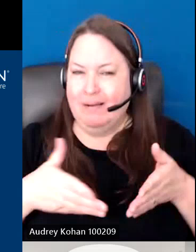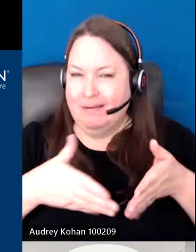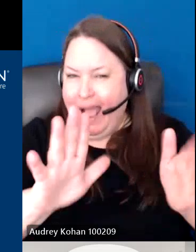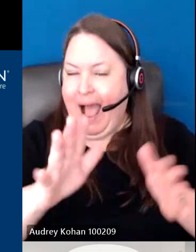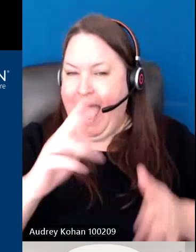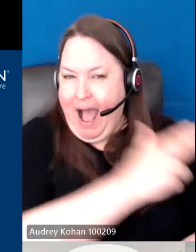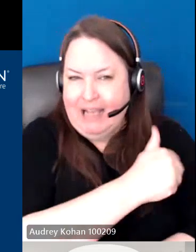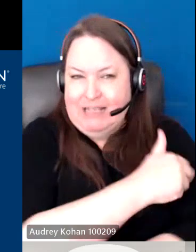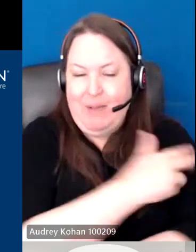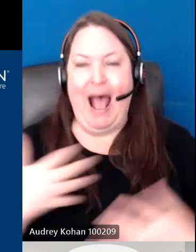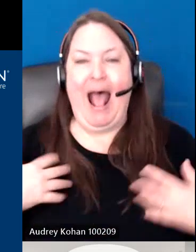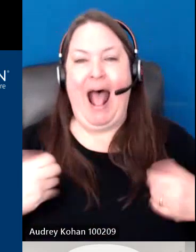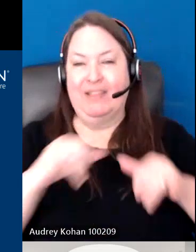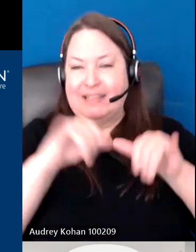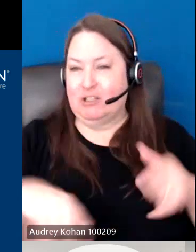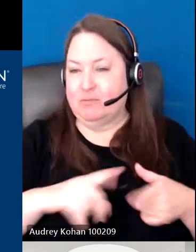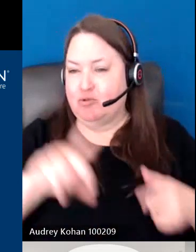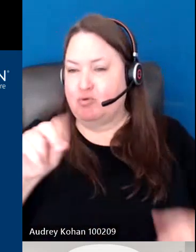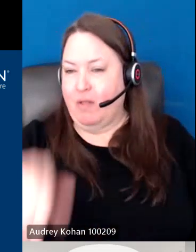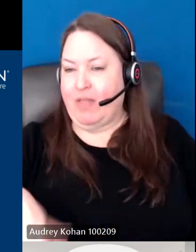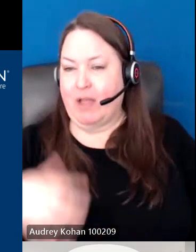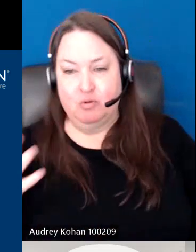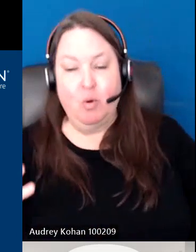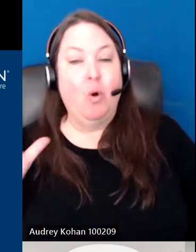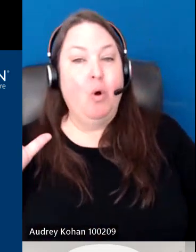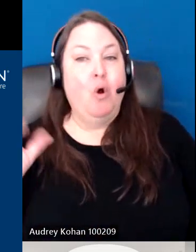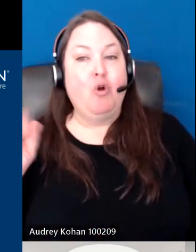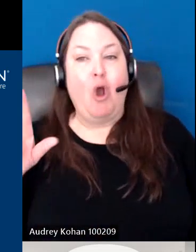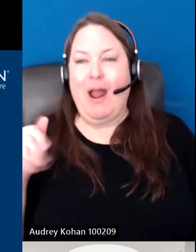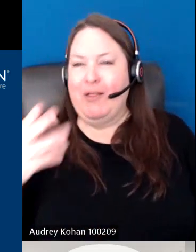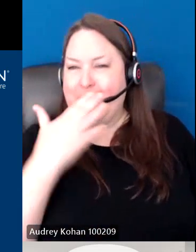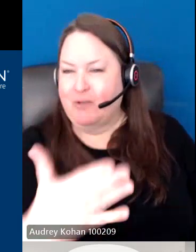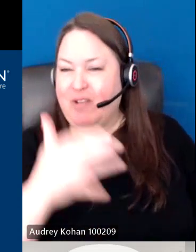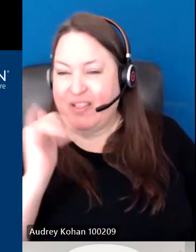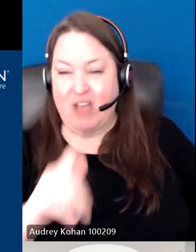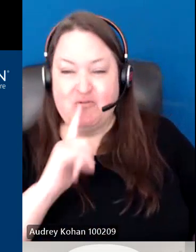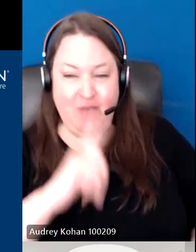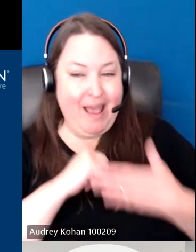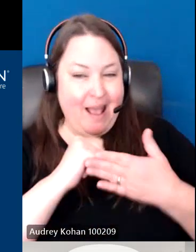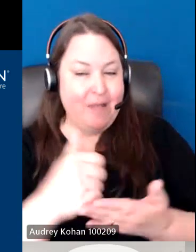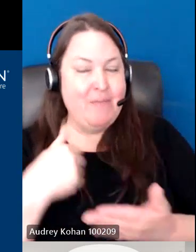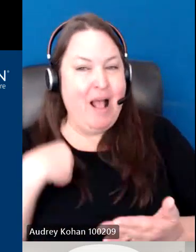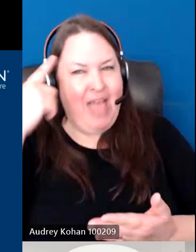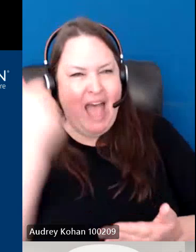to do that um so Carlo thank you that was very helpful I think we've got just a few more slides